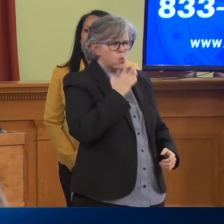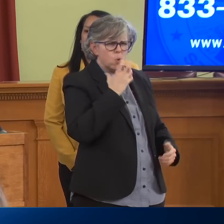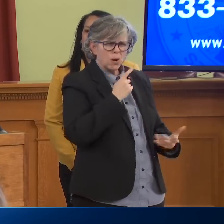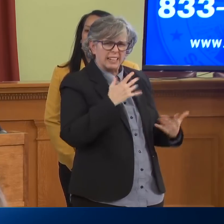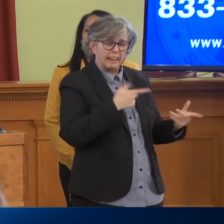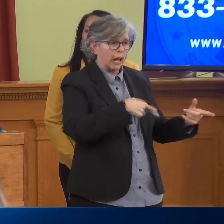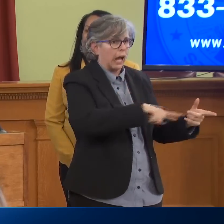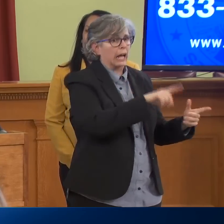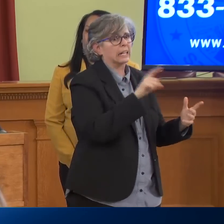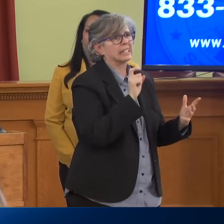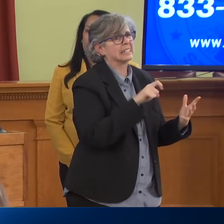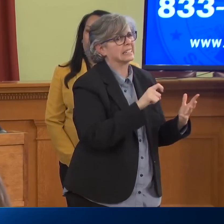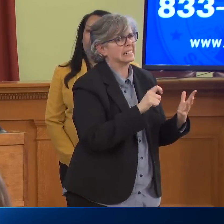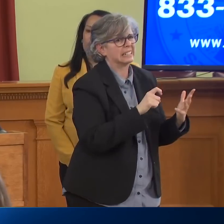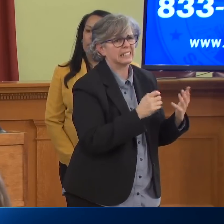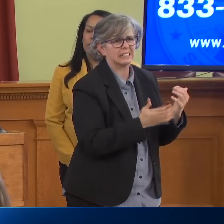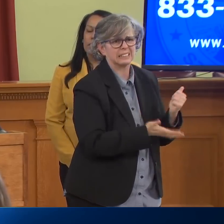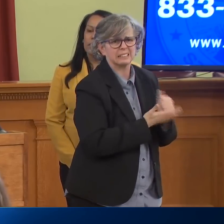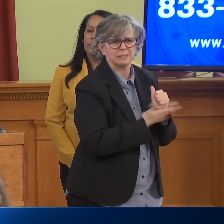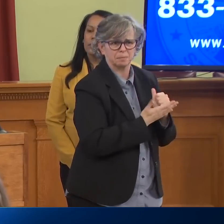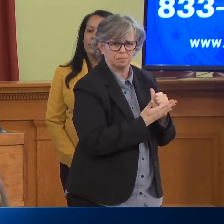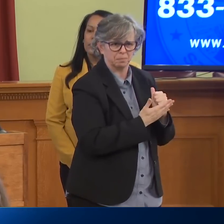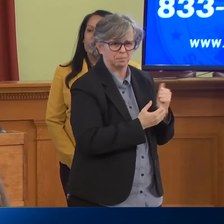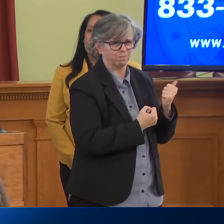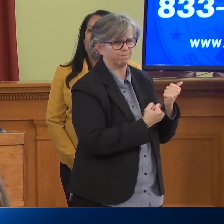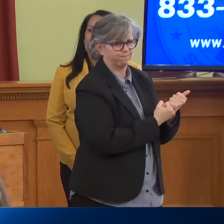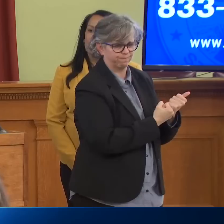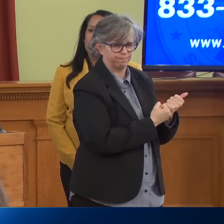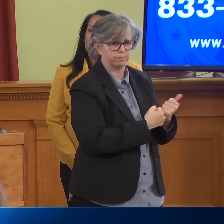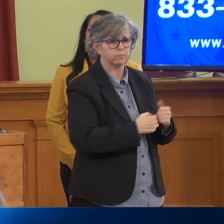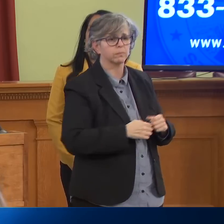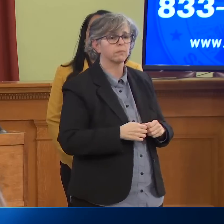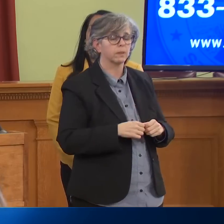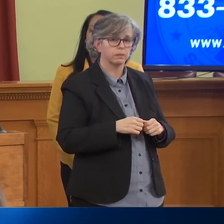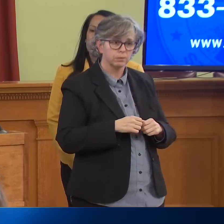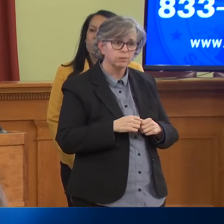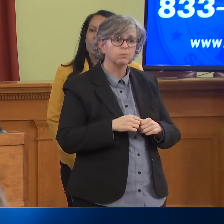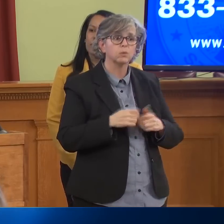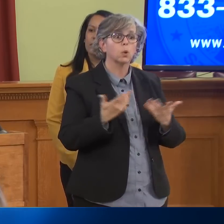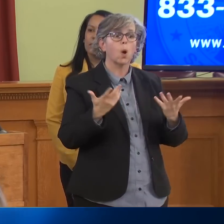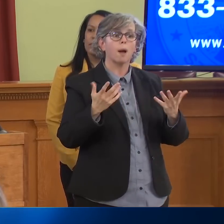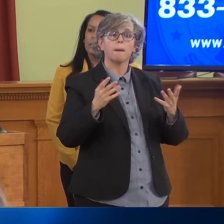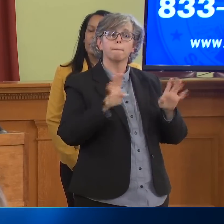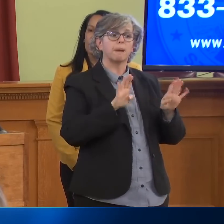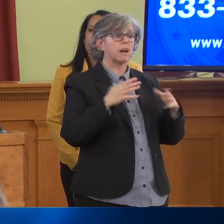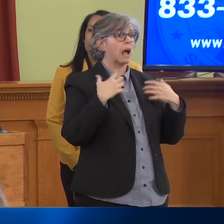HEAVILY IN THE RECENT YEARS ALREADY, TAXED IN TERMS OF STRESS THEY ARE EXPERIENCING,